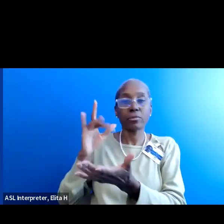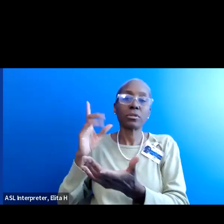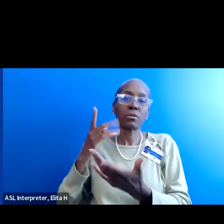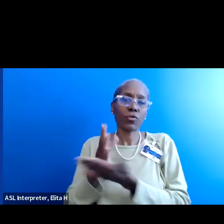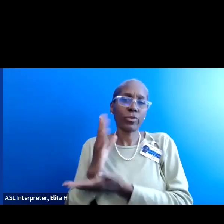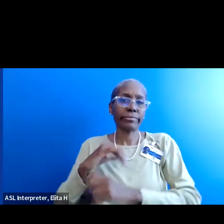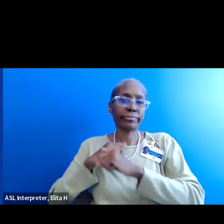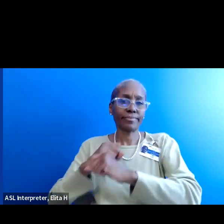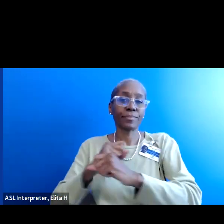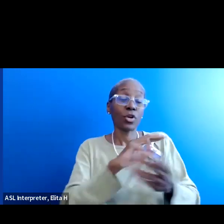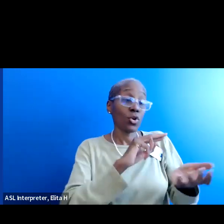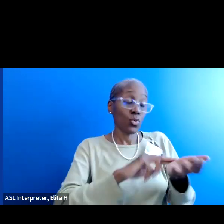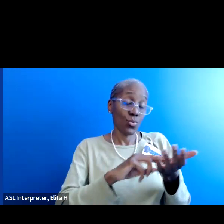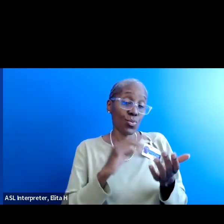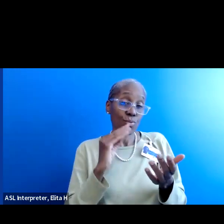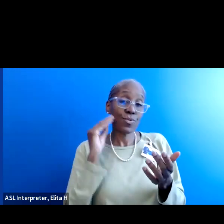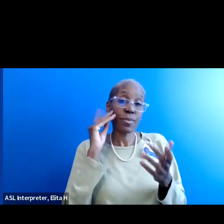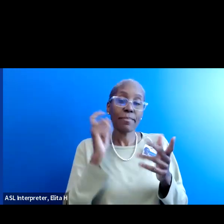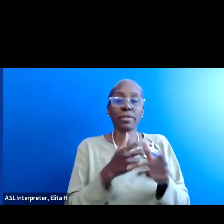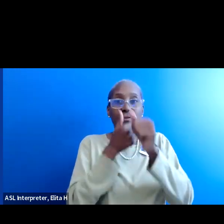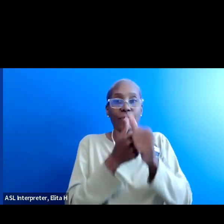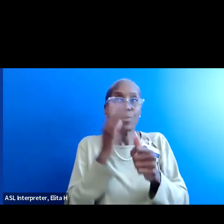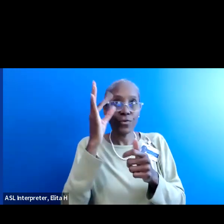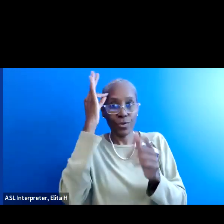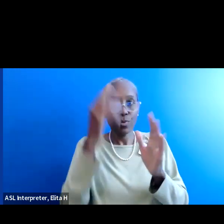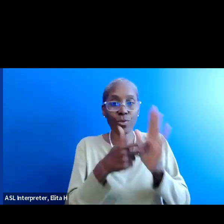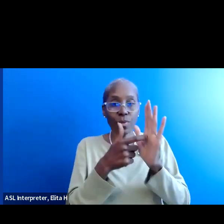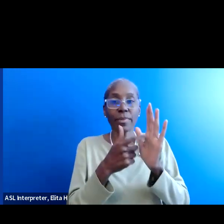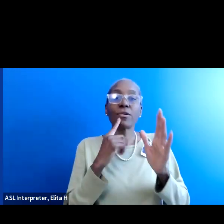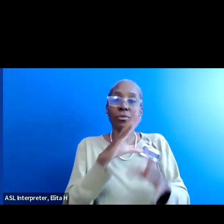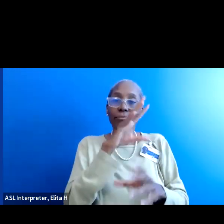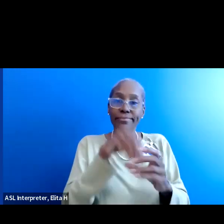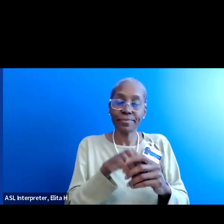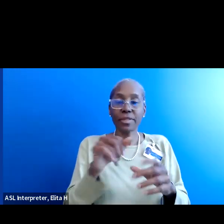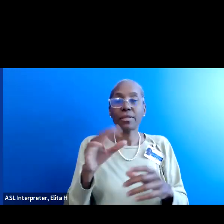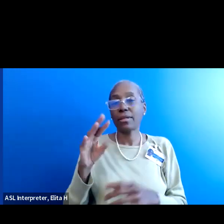Nursing facilities must meet federal requirements in order to participate in Medicare and Medicaid.